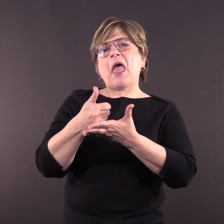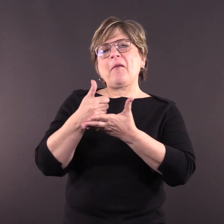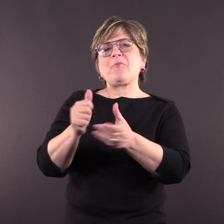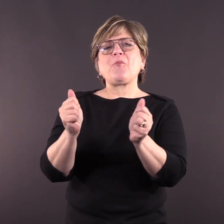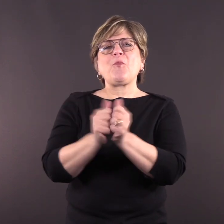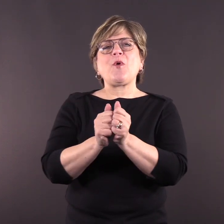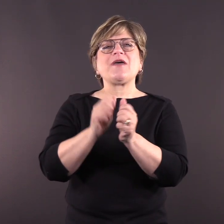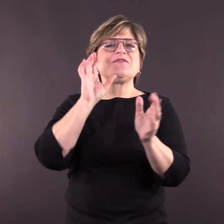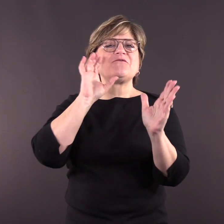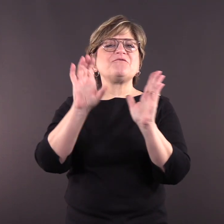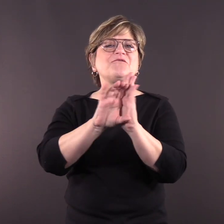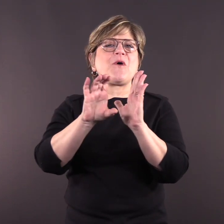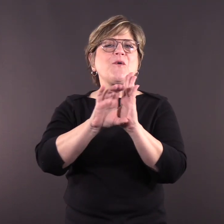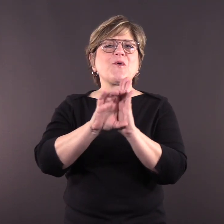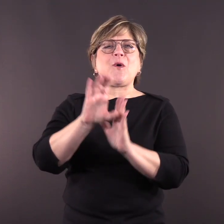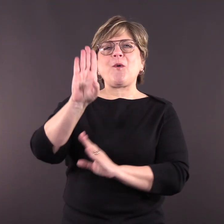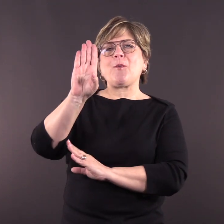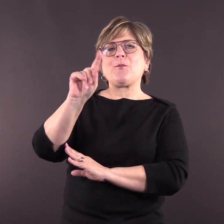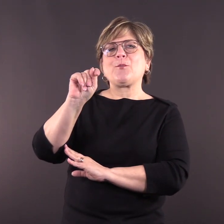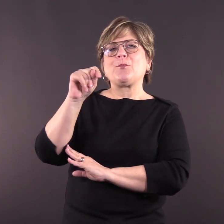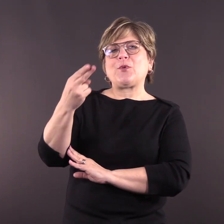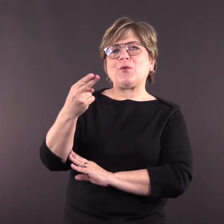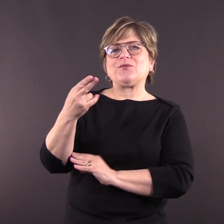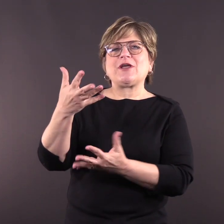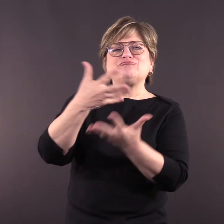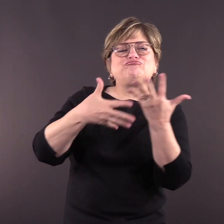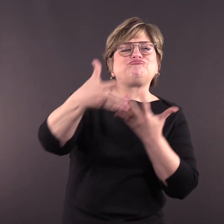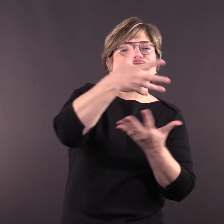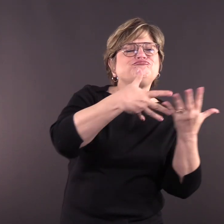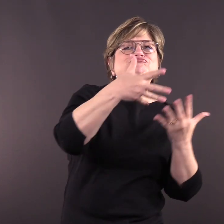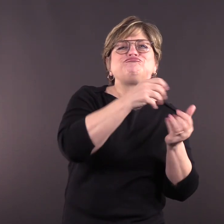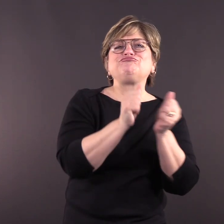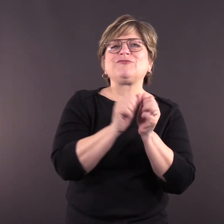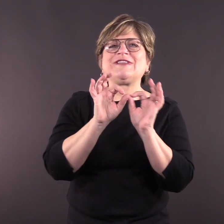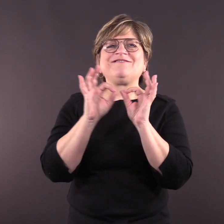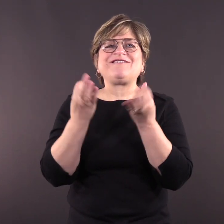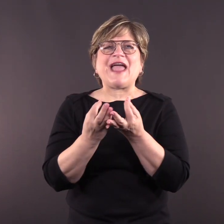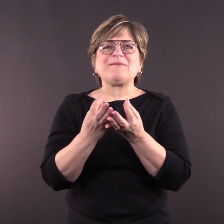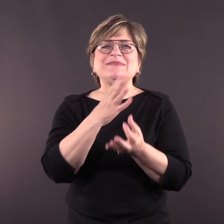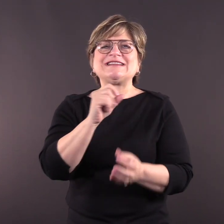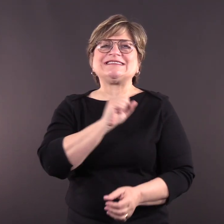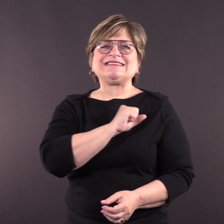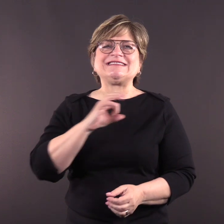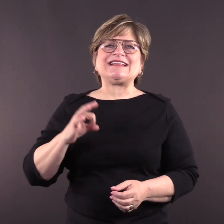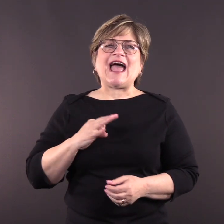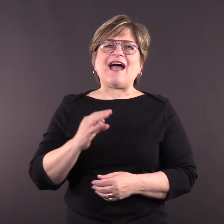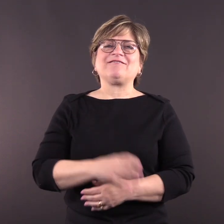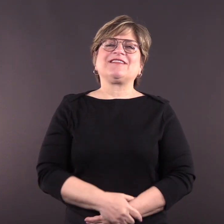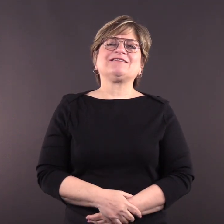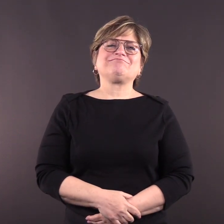we helped with the photobooth and interacted with families and staff.